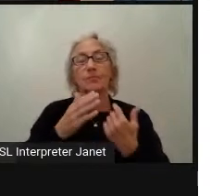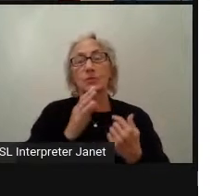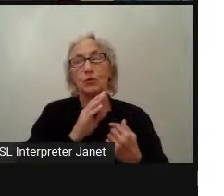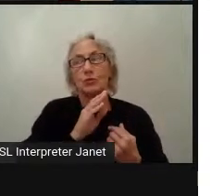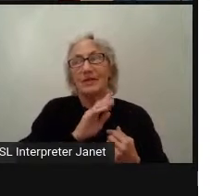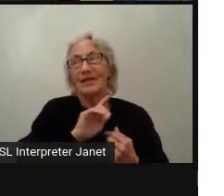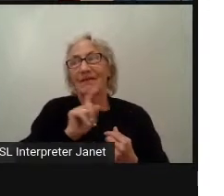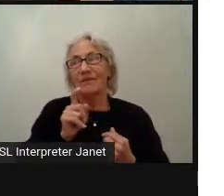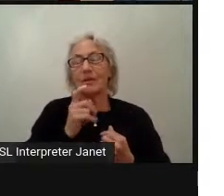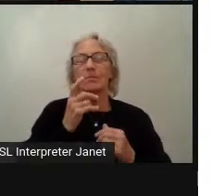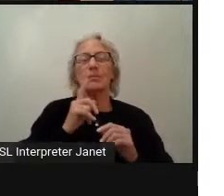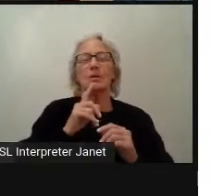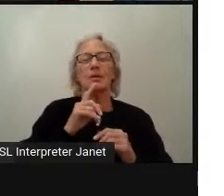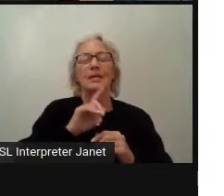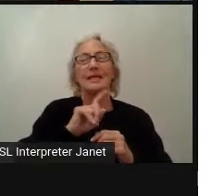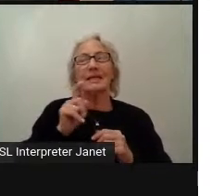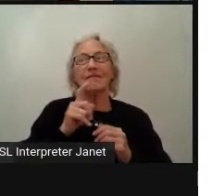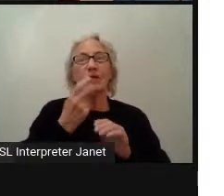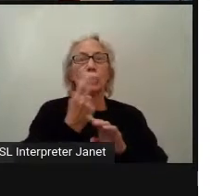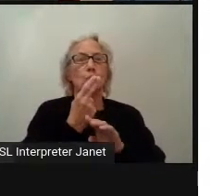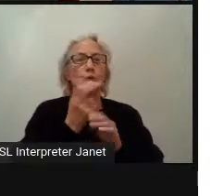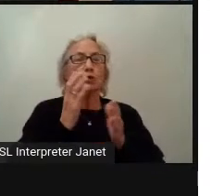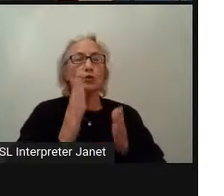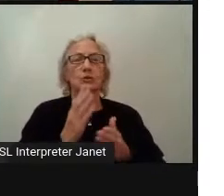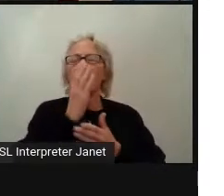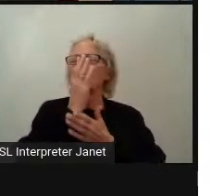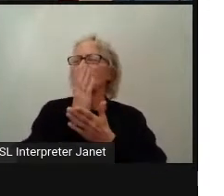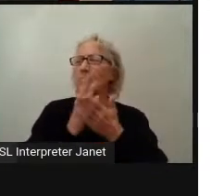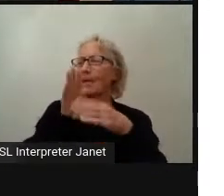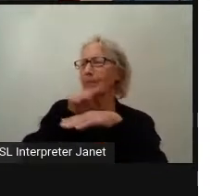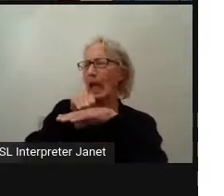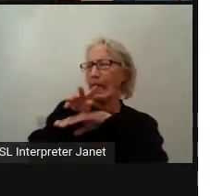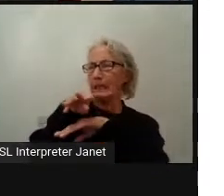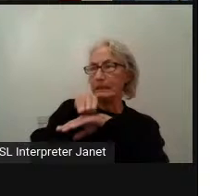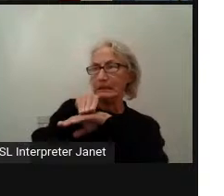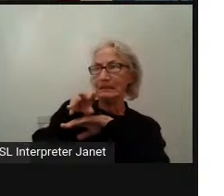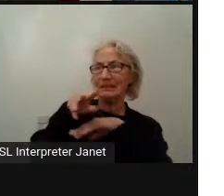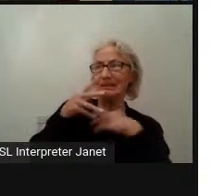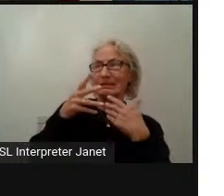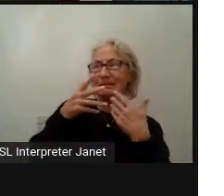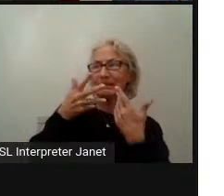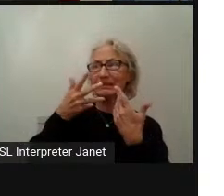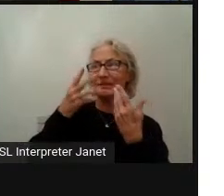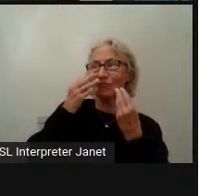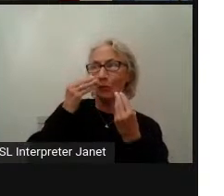headings and may be so on. They could be folded in and out and so on.